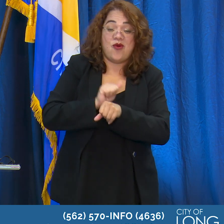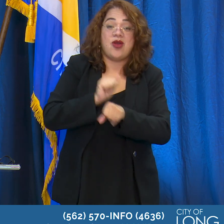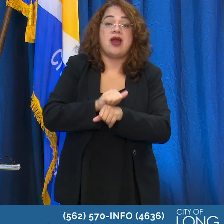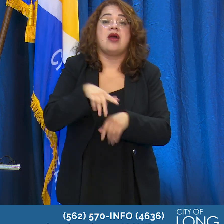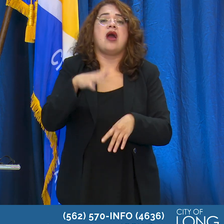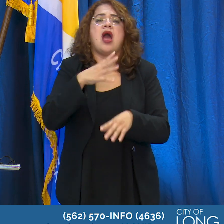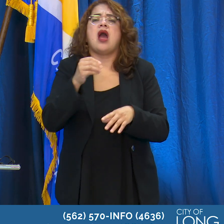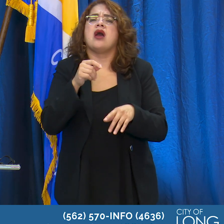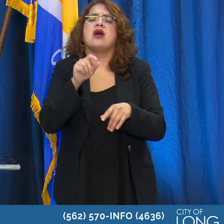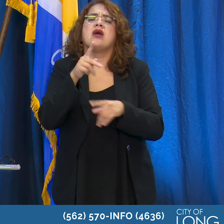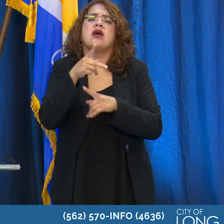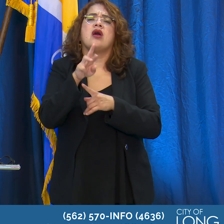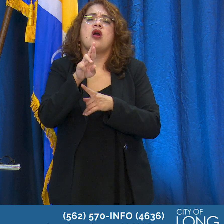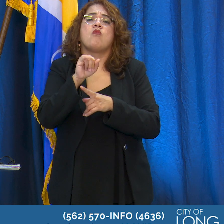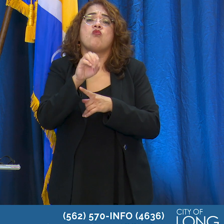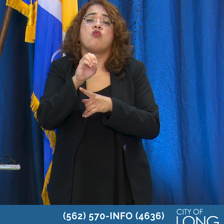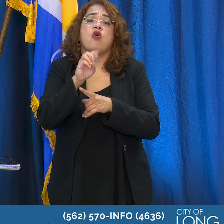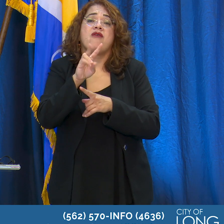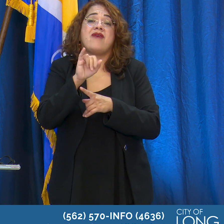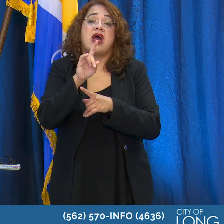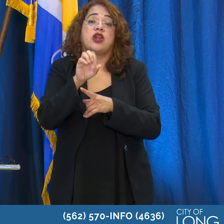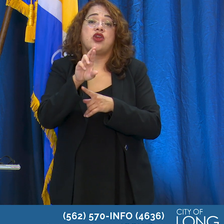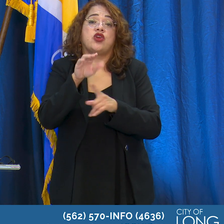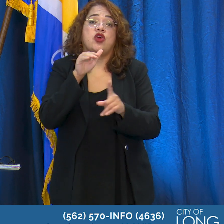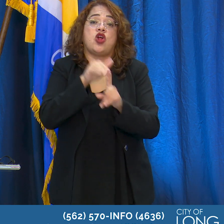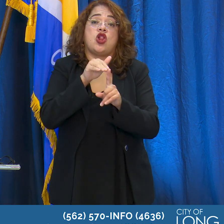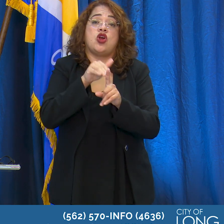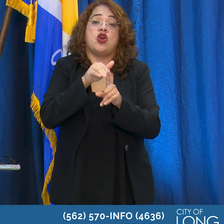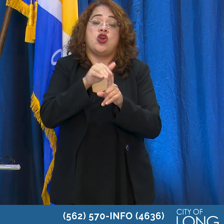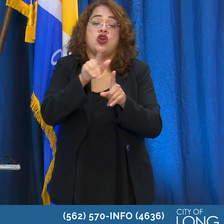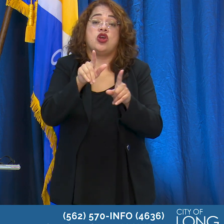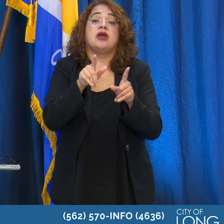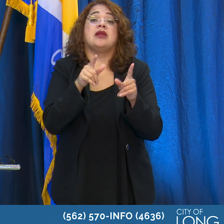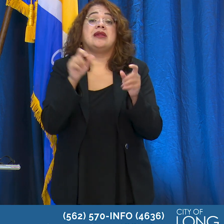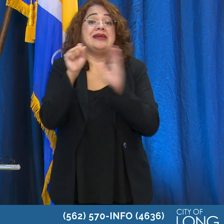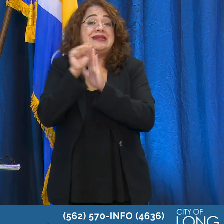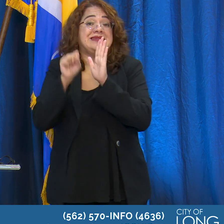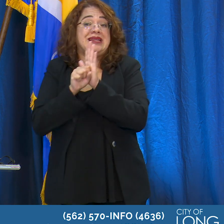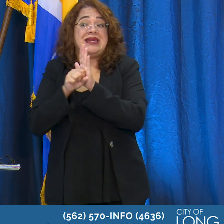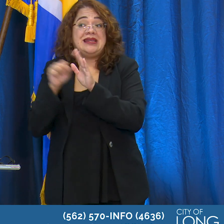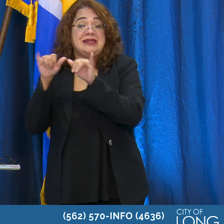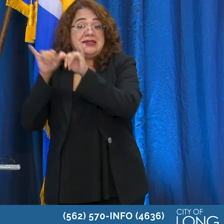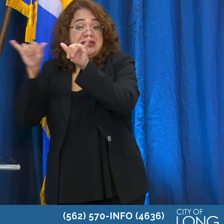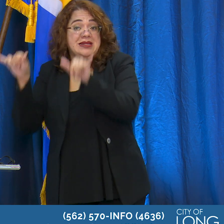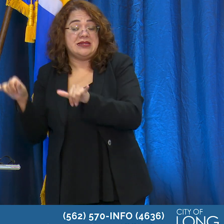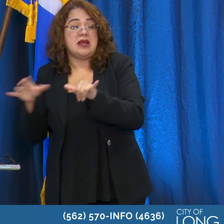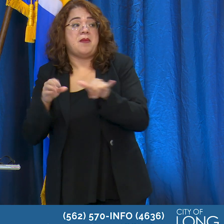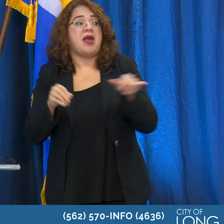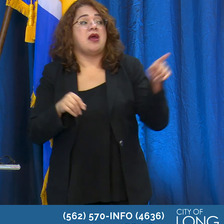notifications to providers to make sure that not only are they reporting through the state system, but they're providing to us as well to